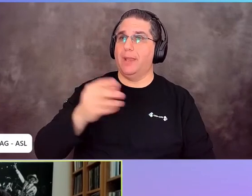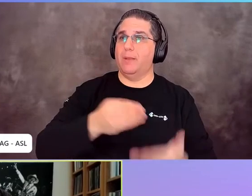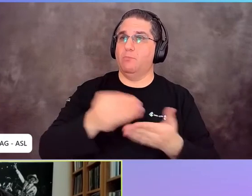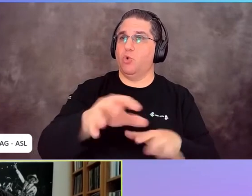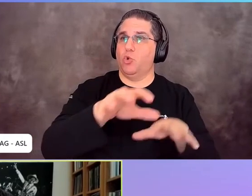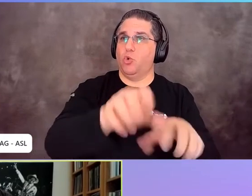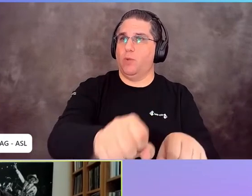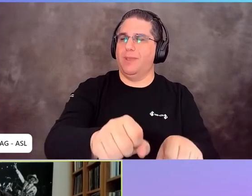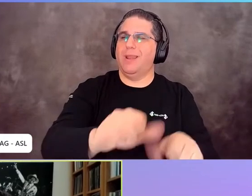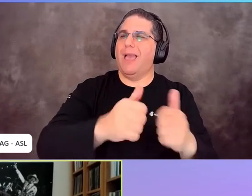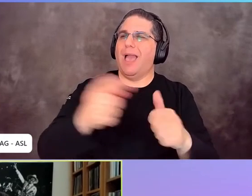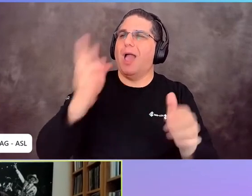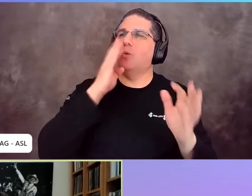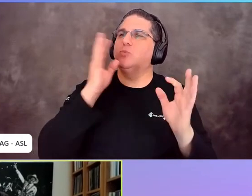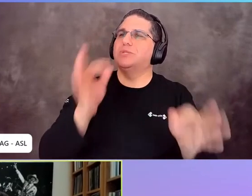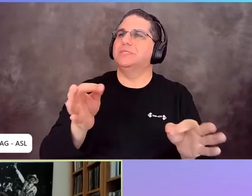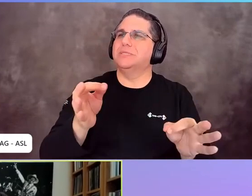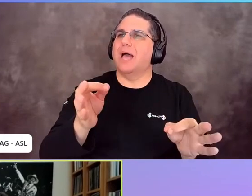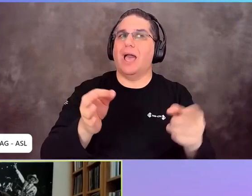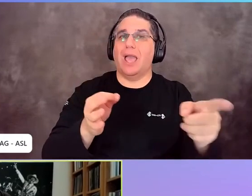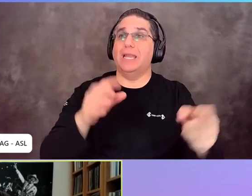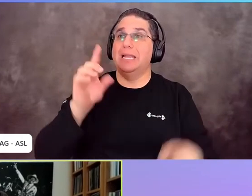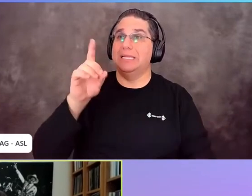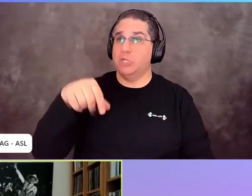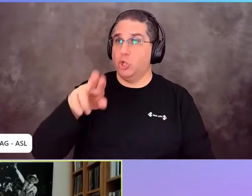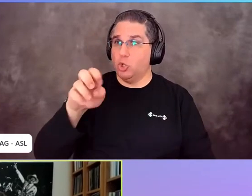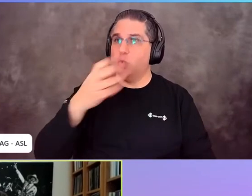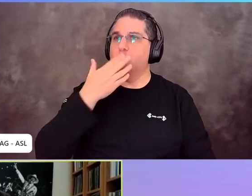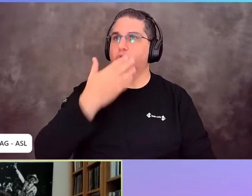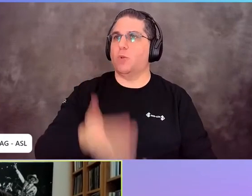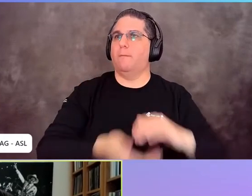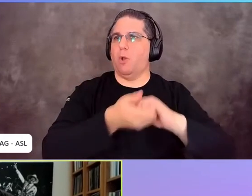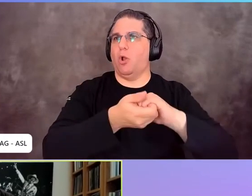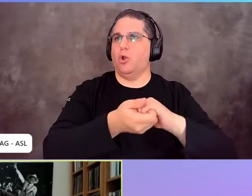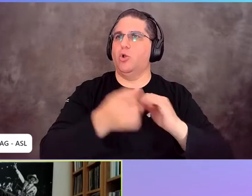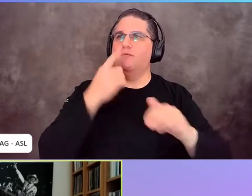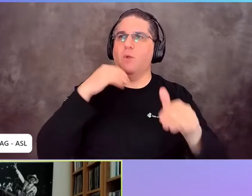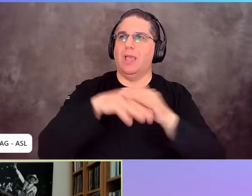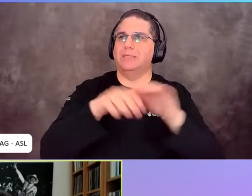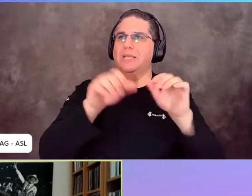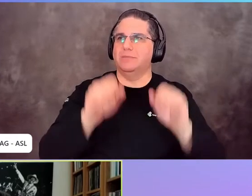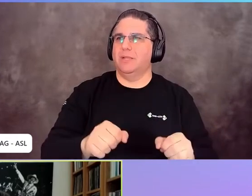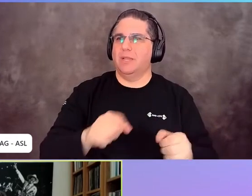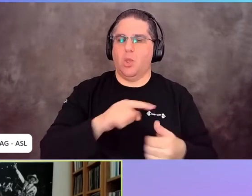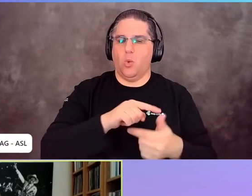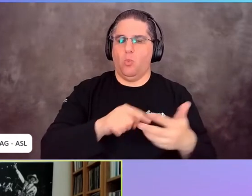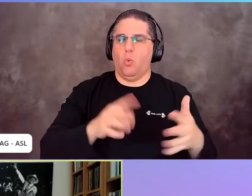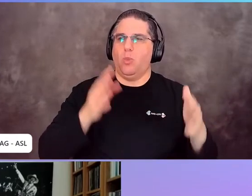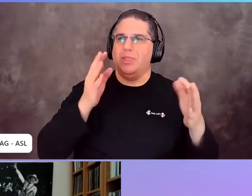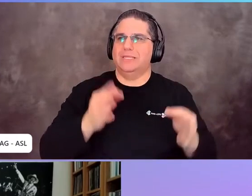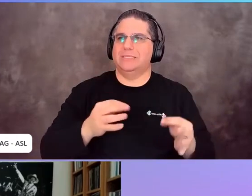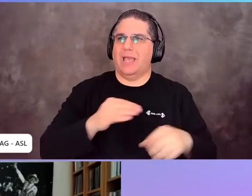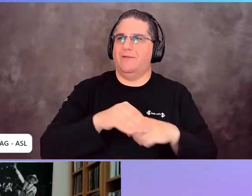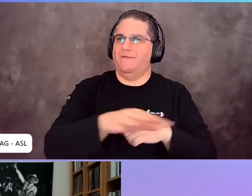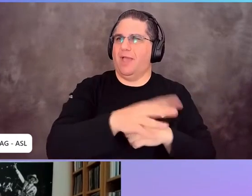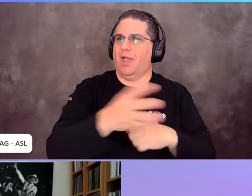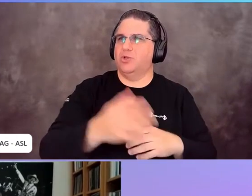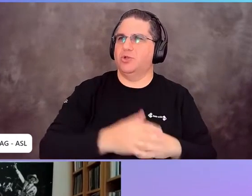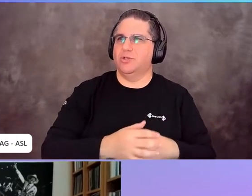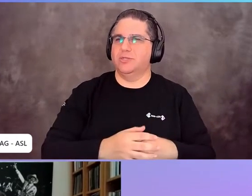pieces ongoing. [RON] More people are asking, you talked a little bit about the